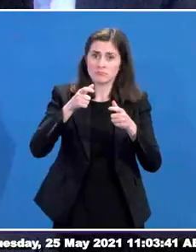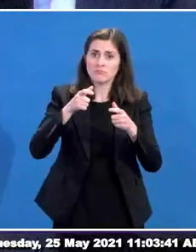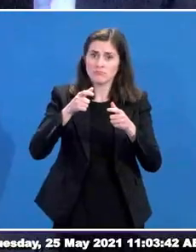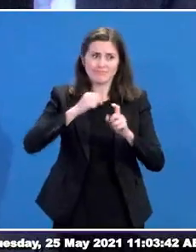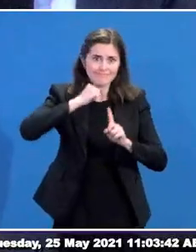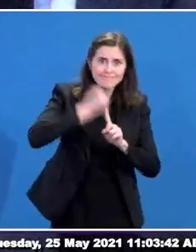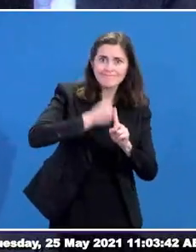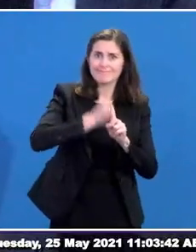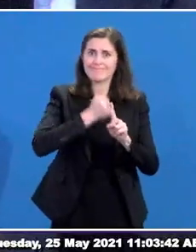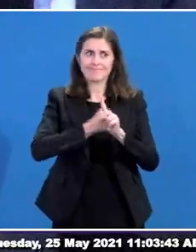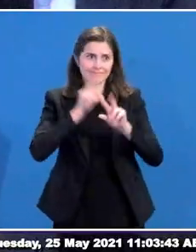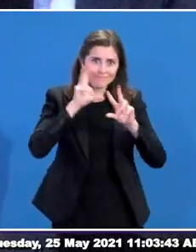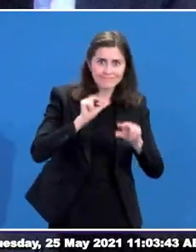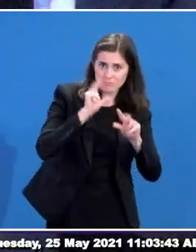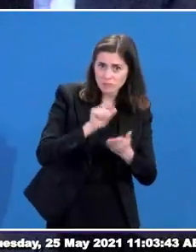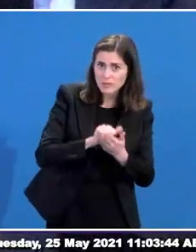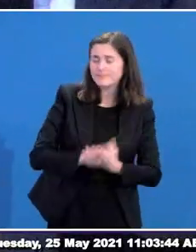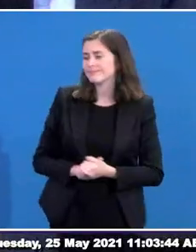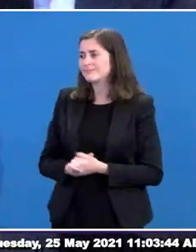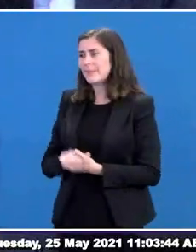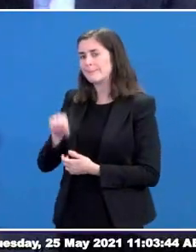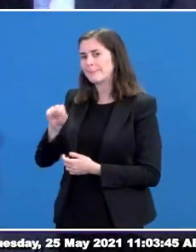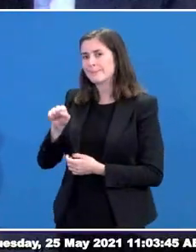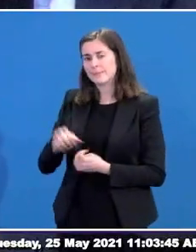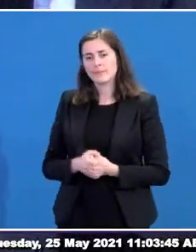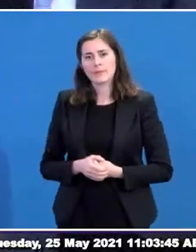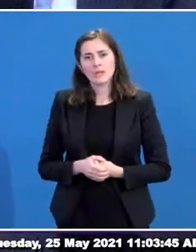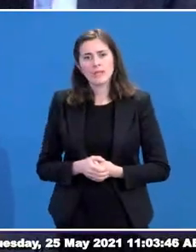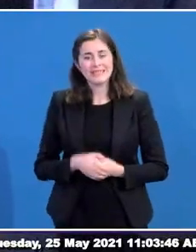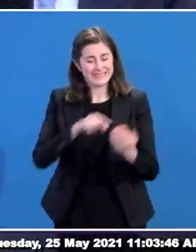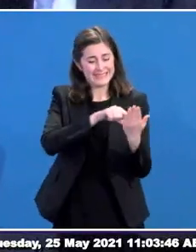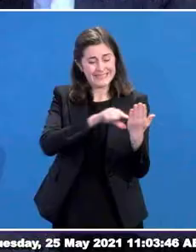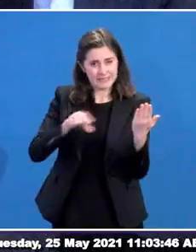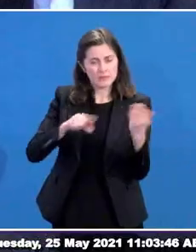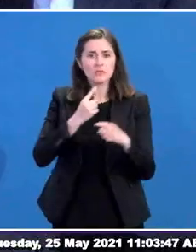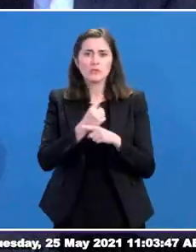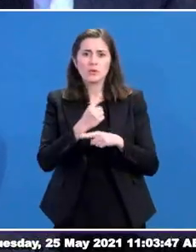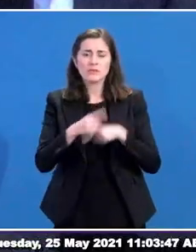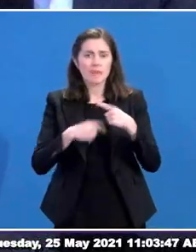Yes. And one observation you have made about the burden on you,